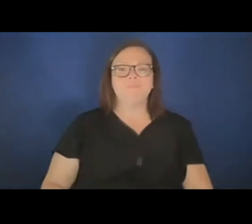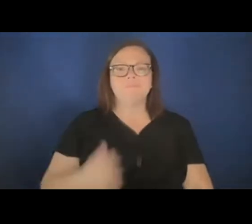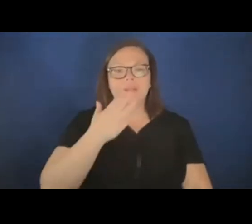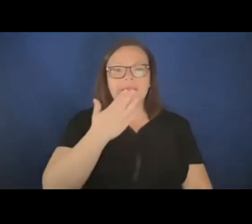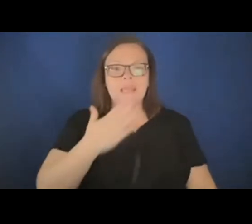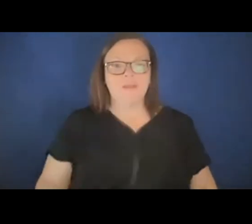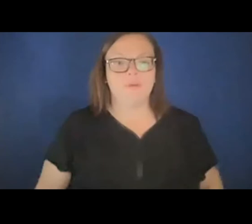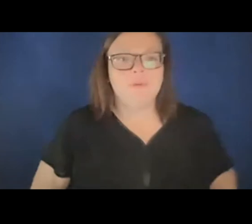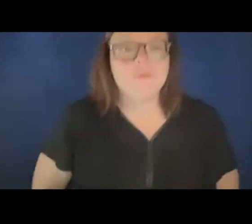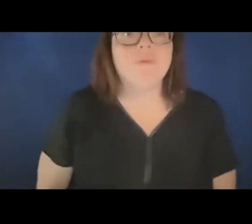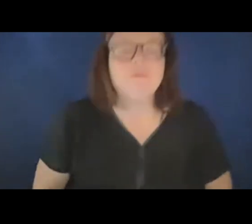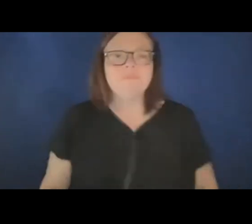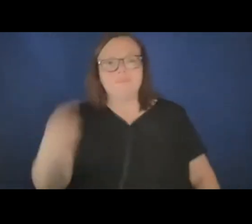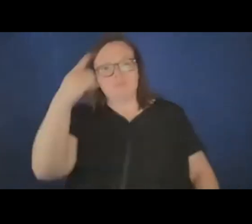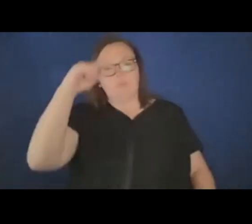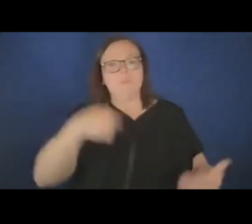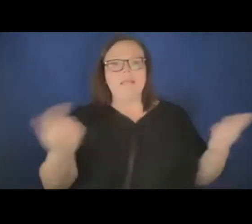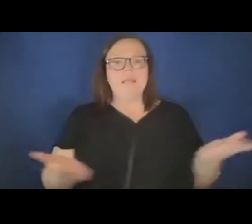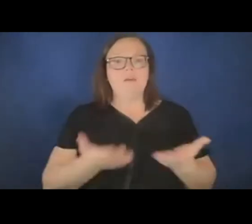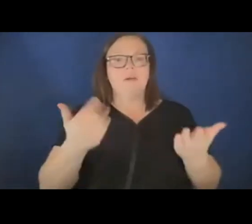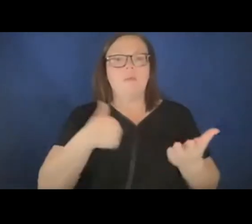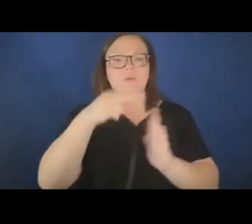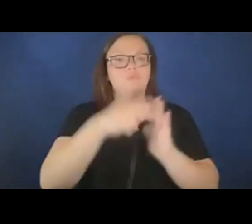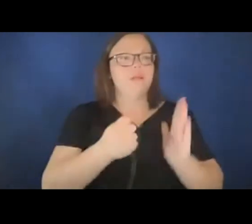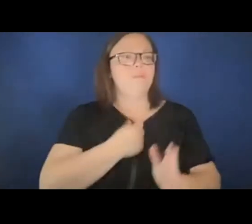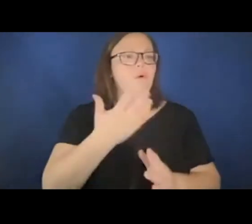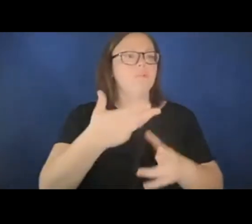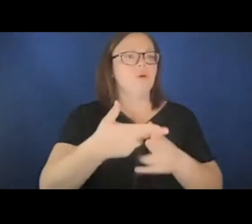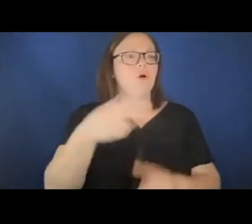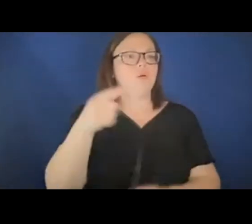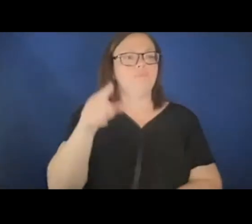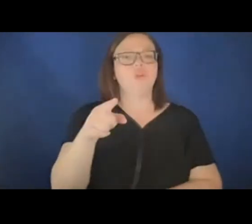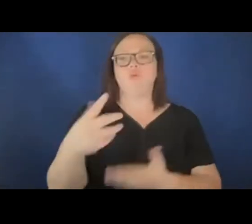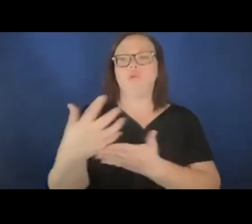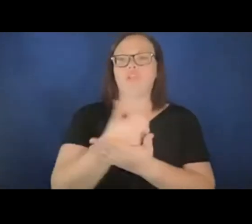Thank you all for being here. I'm going to read a poem called, "You Deserve the World."